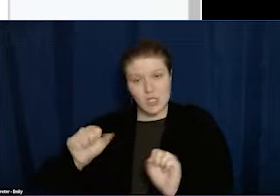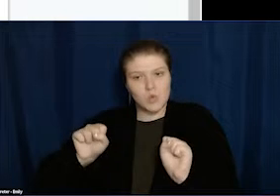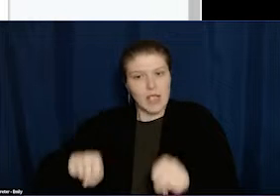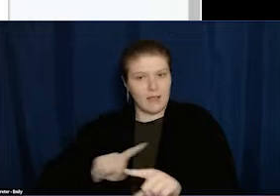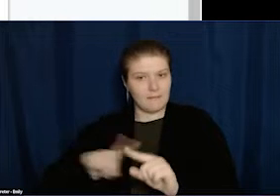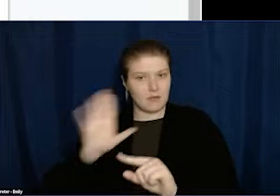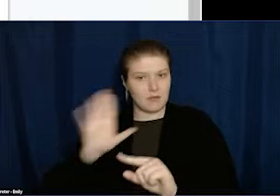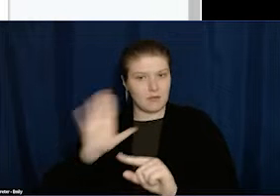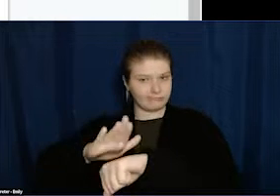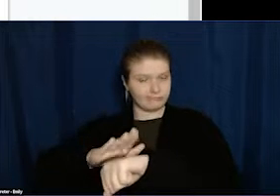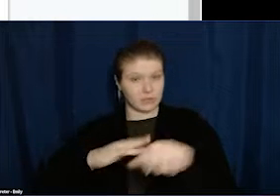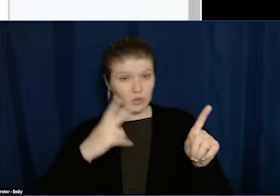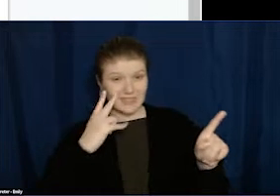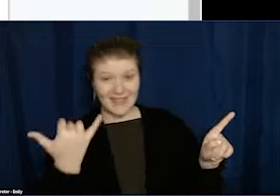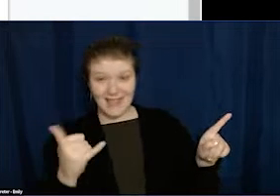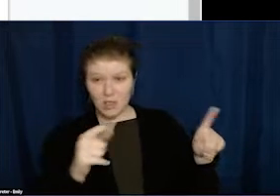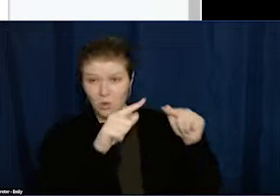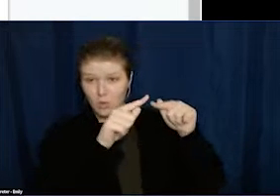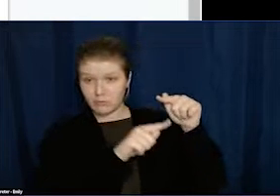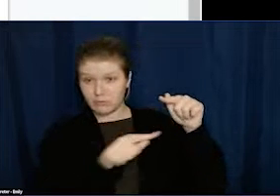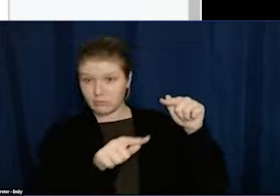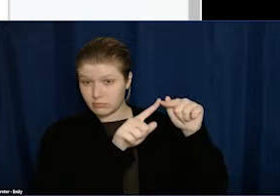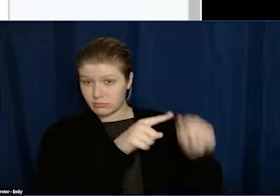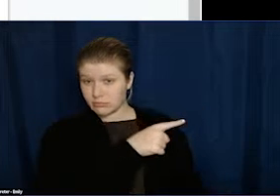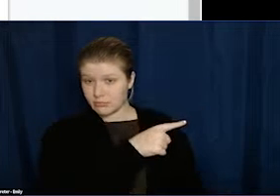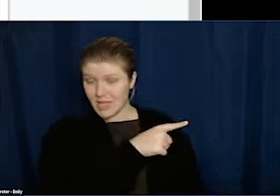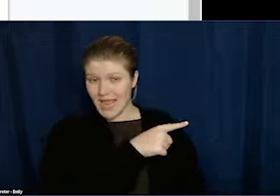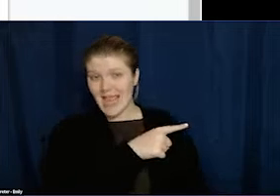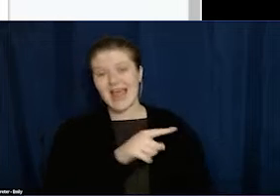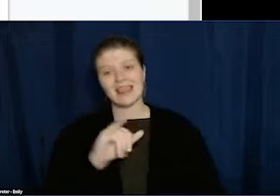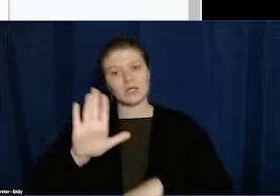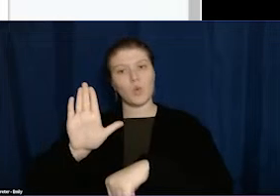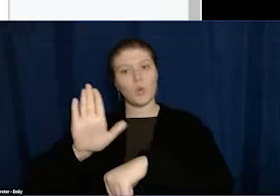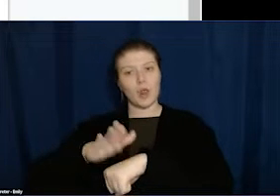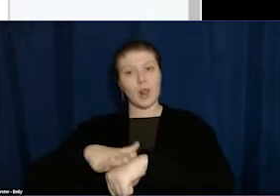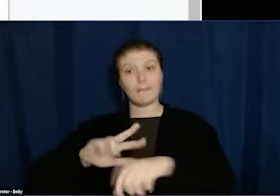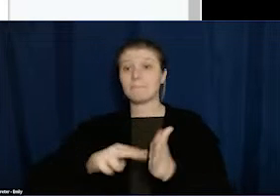If it is yellow with a triangle and a exclamation point, it is a warning. It will not stop you from submission.